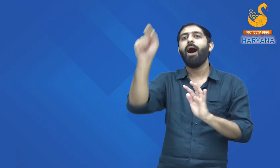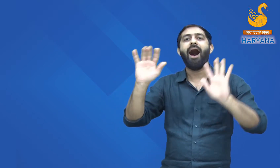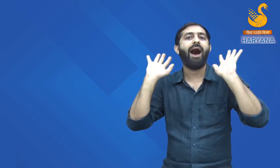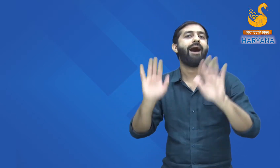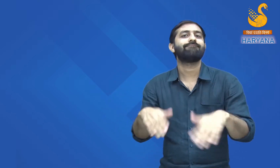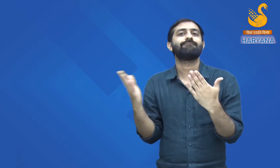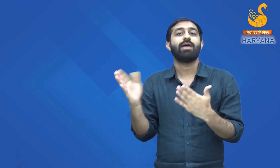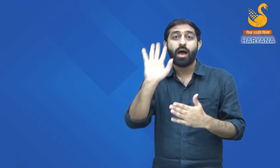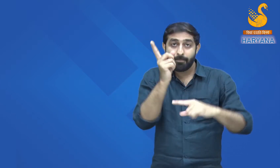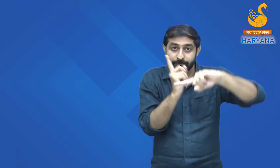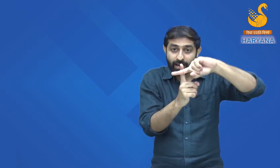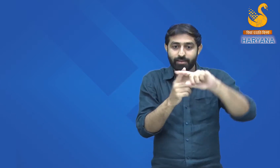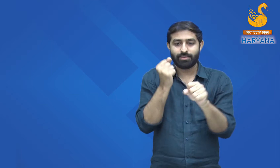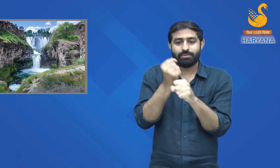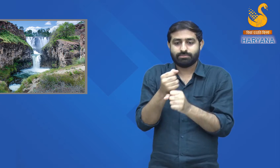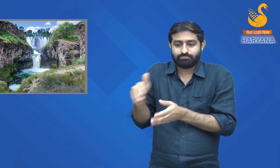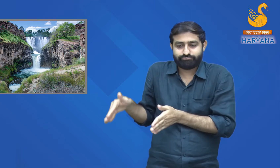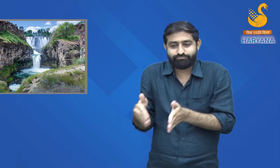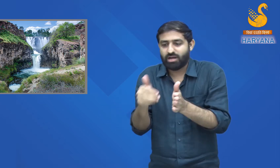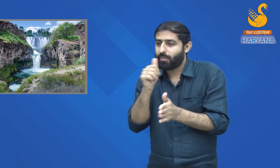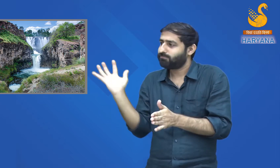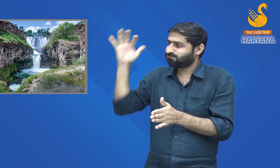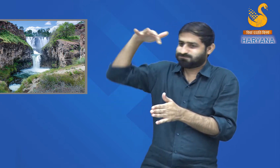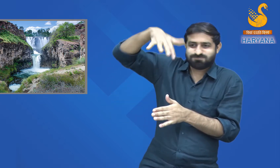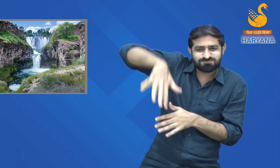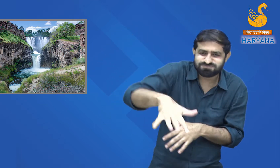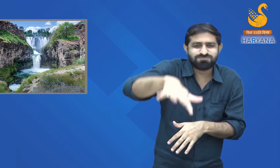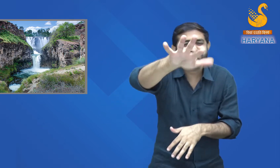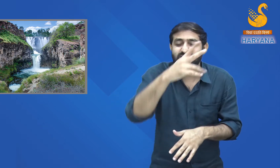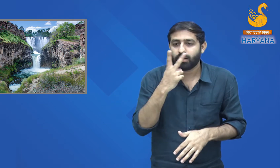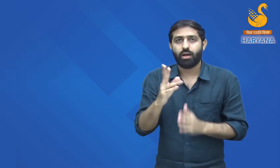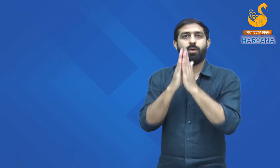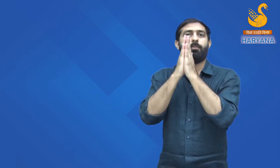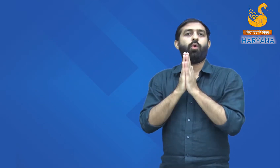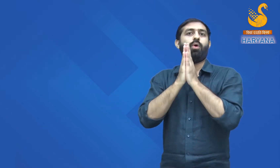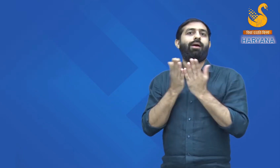different places of India. In India, we give our natural resources a god-like divine status